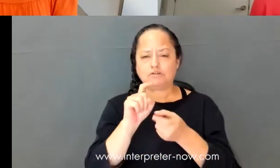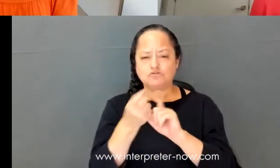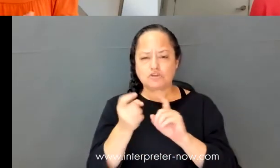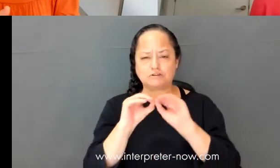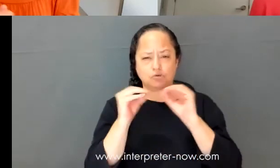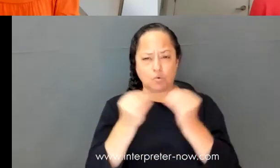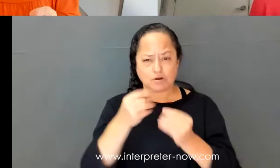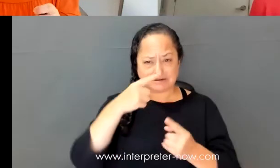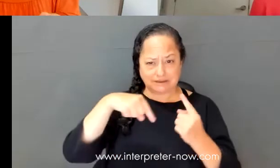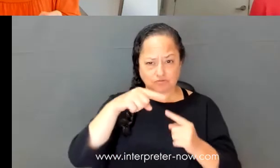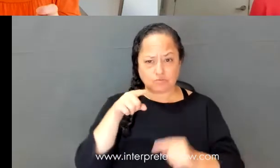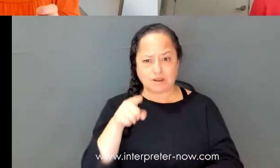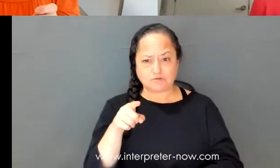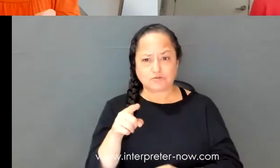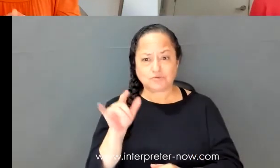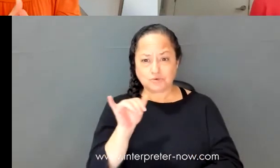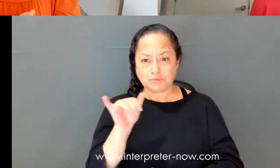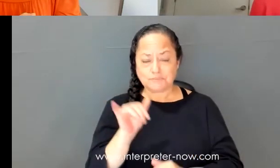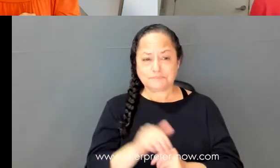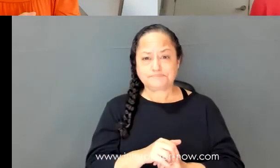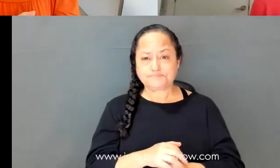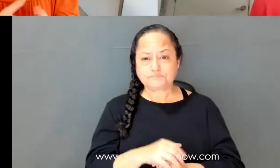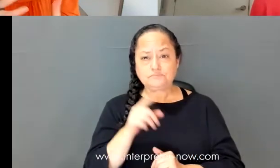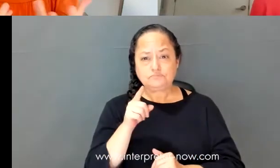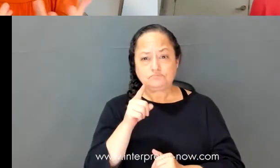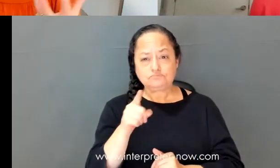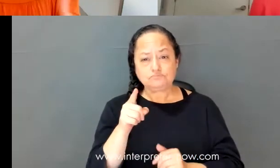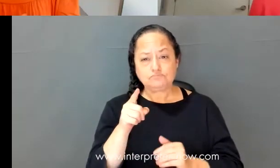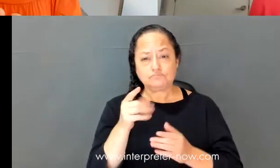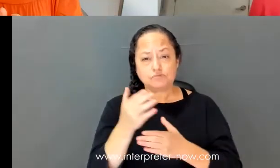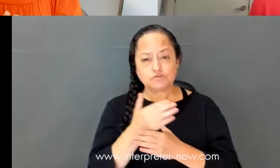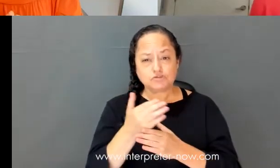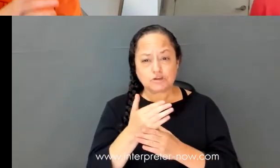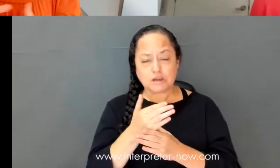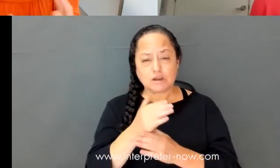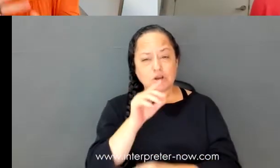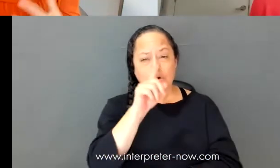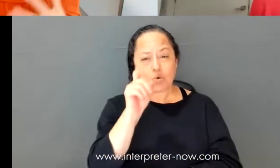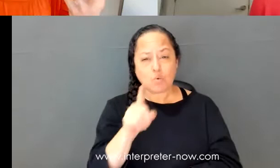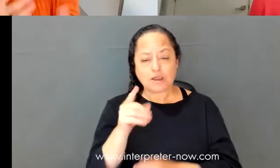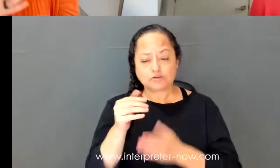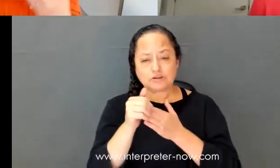So, could you just share a couple of questions that leaders should be asking themselves as